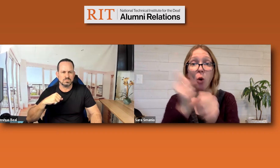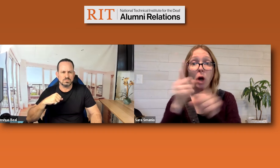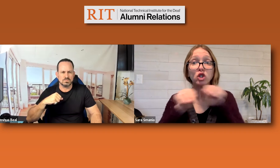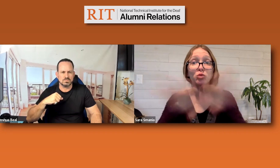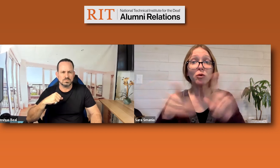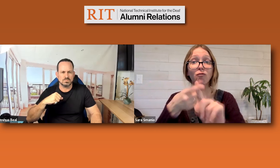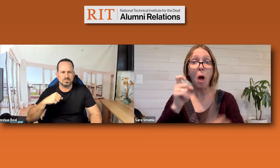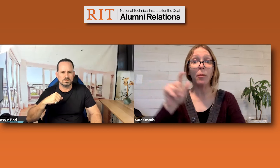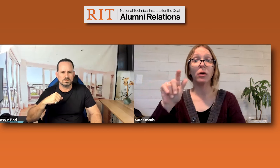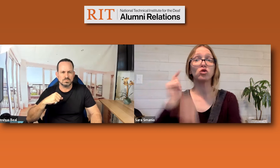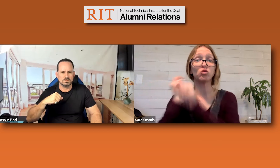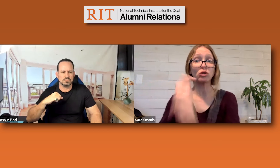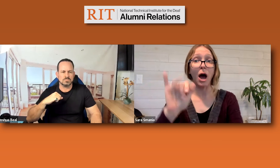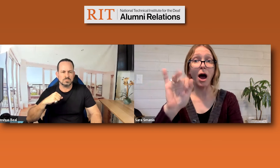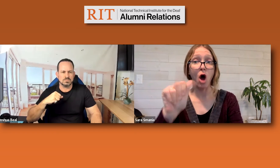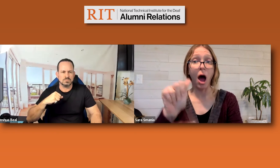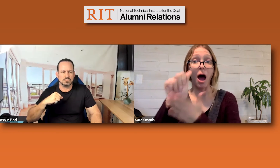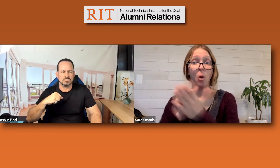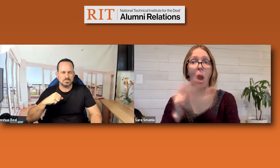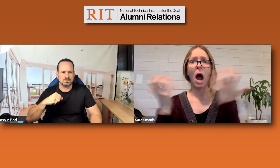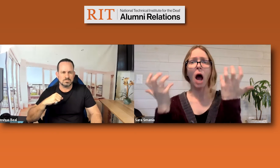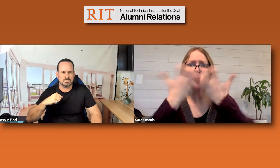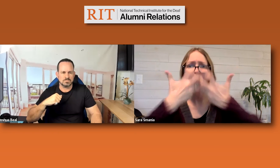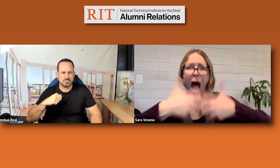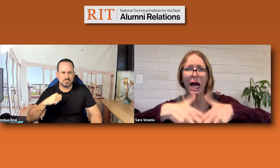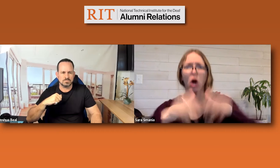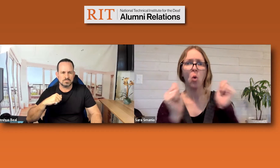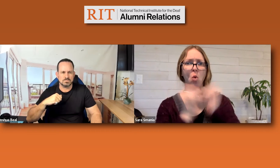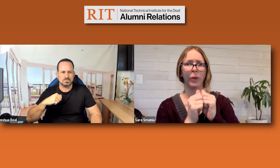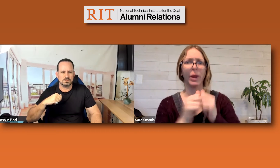The annual distribution from that IRA account,